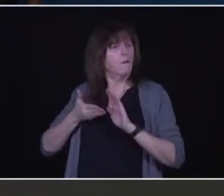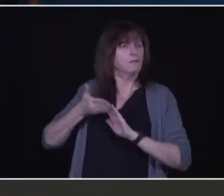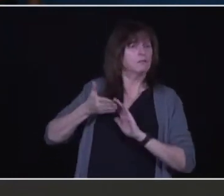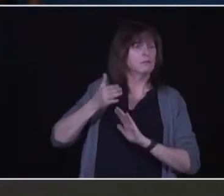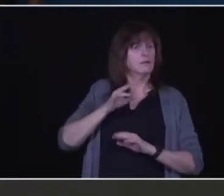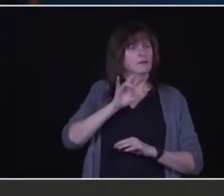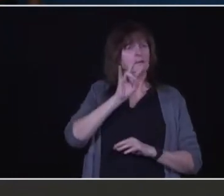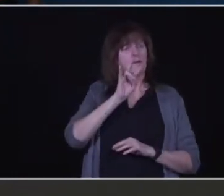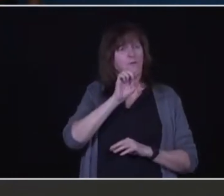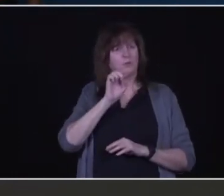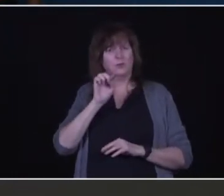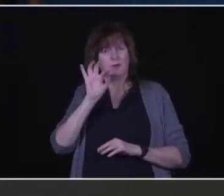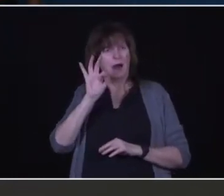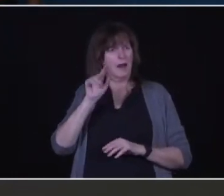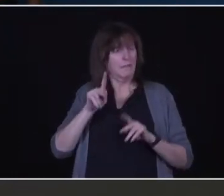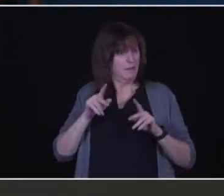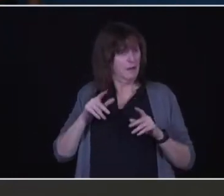I will pass it back to the solicitor General.